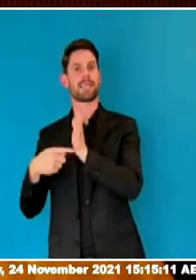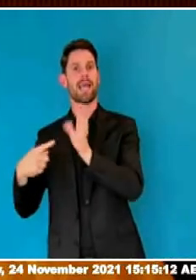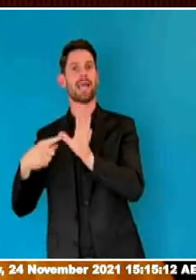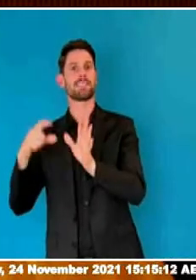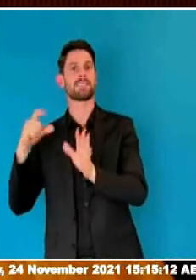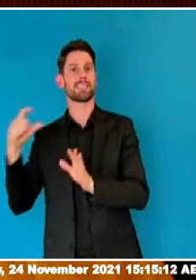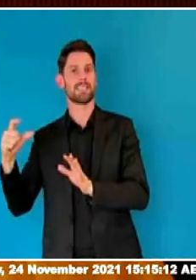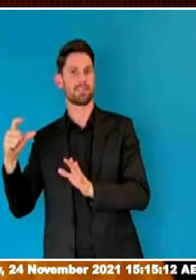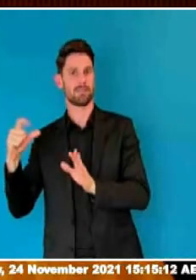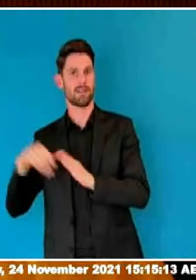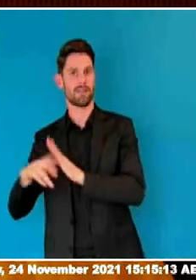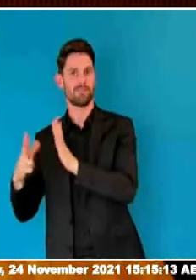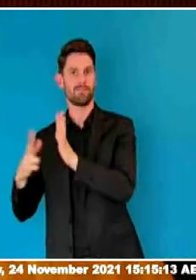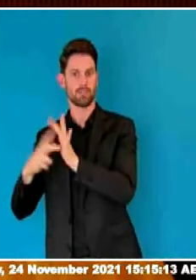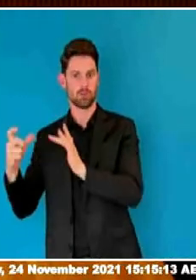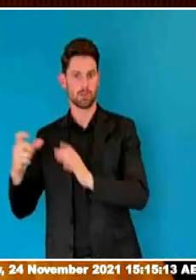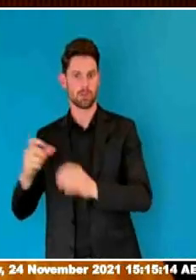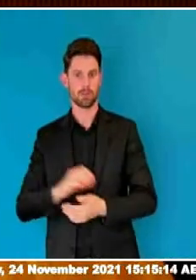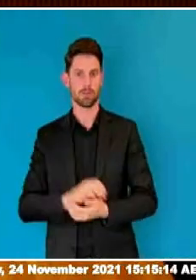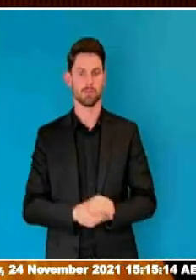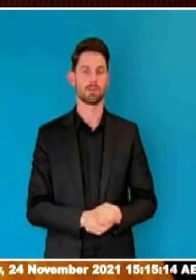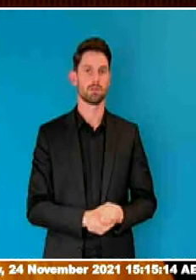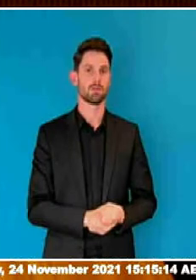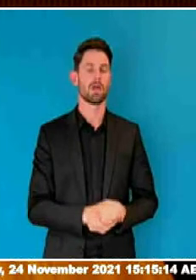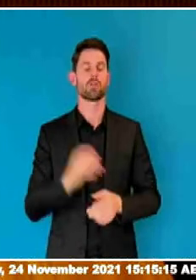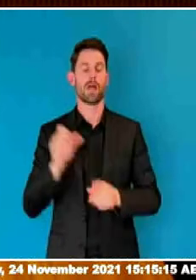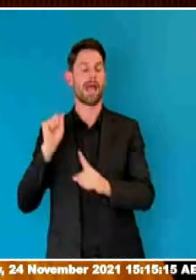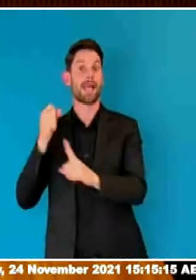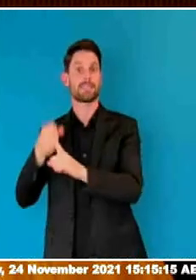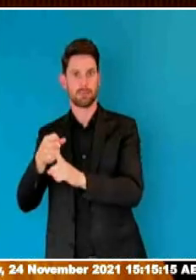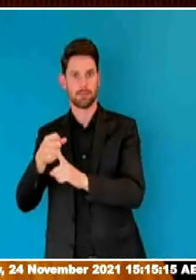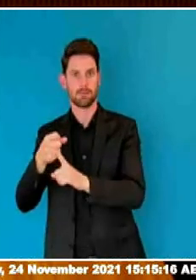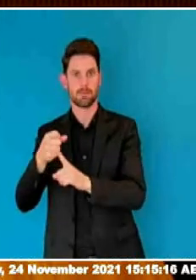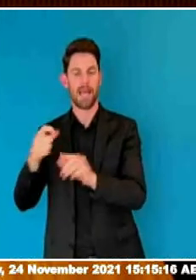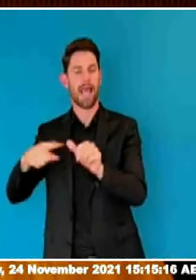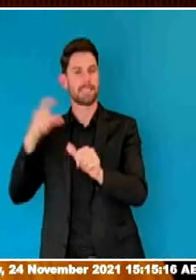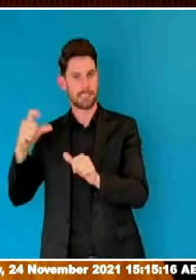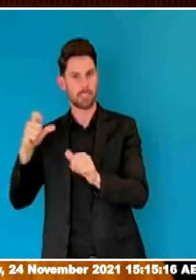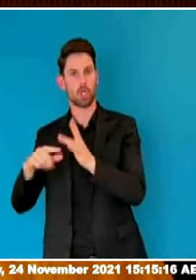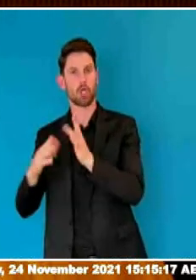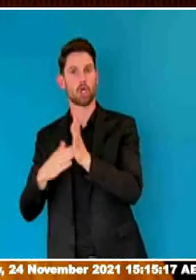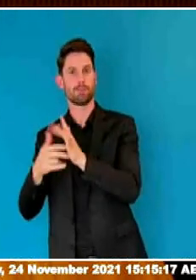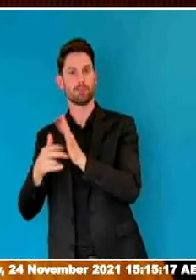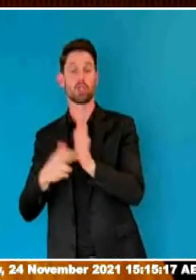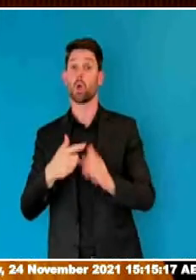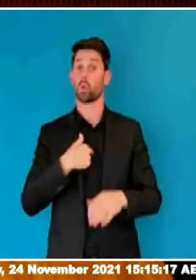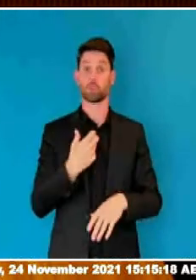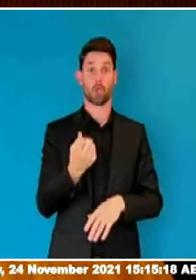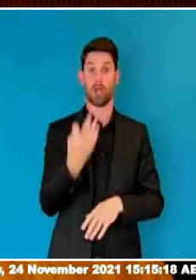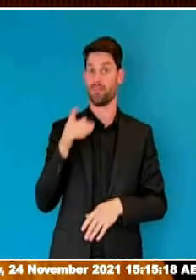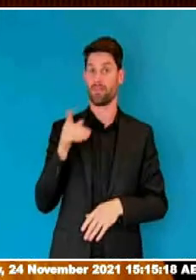We don't have an Accident Compensation Commission, Commissioner. There is an accidentÂ a conciliation service.